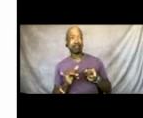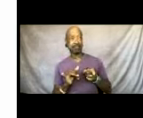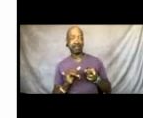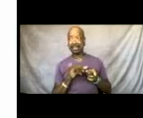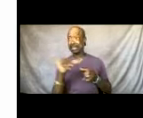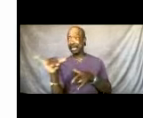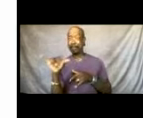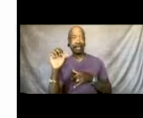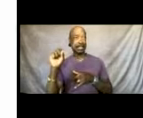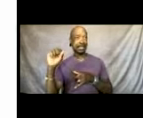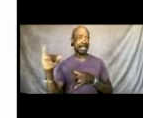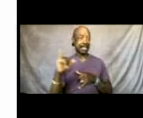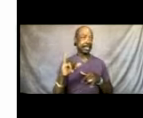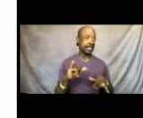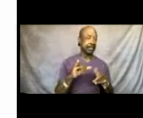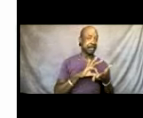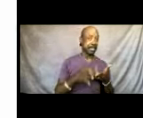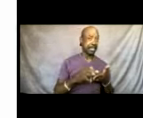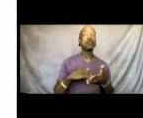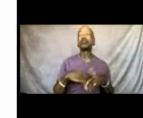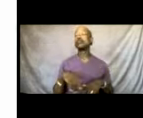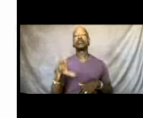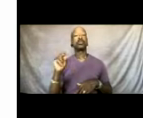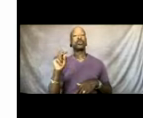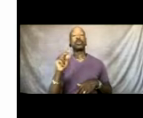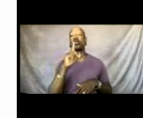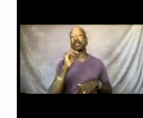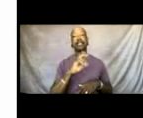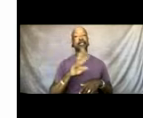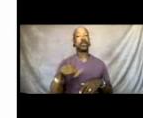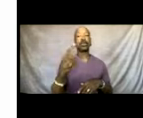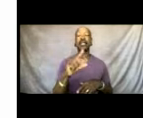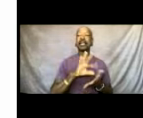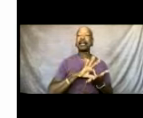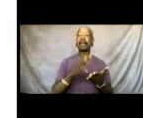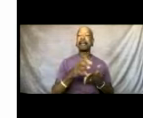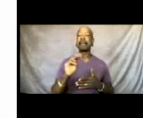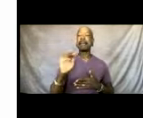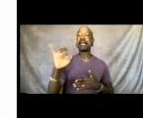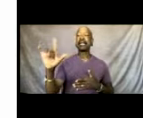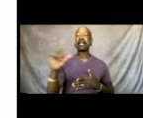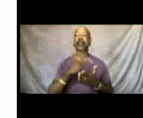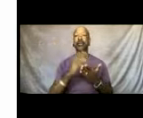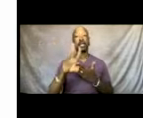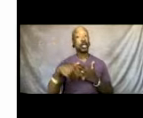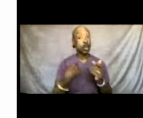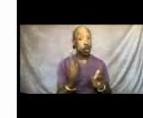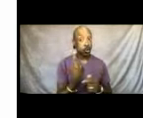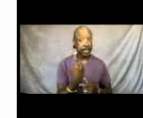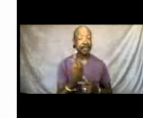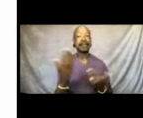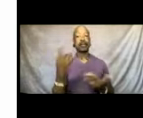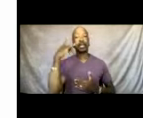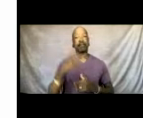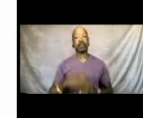that is one of the questions that often comes up from individuals and advocates. You know, the changes that we